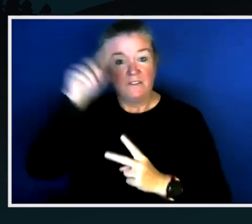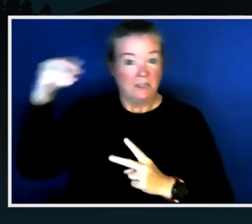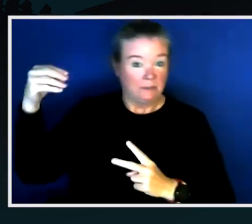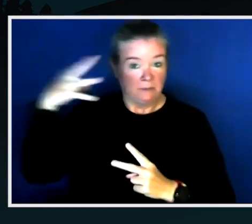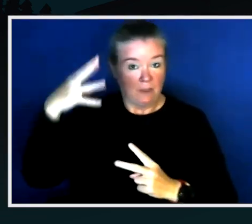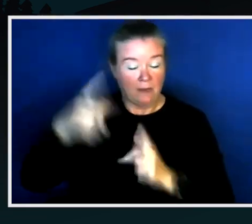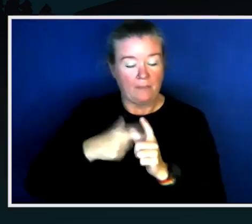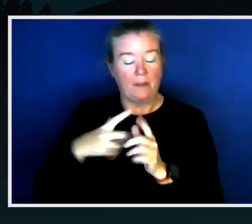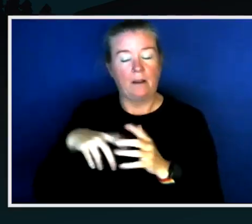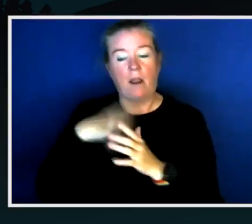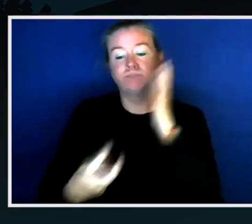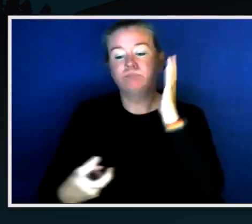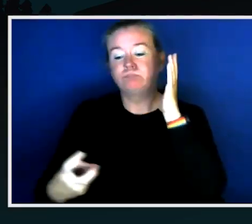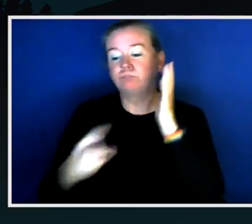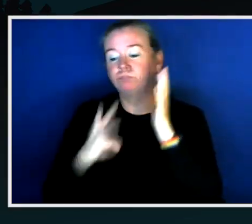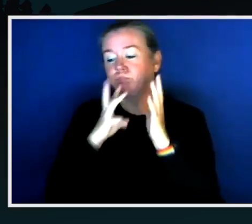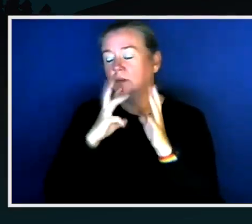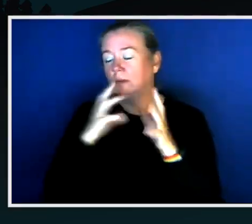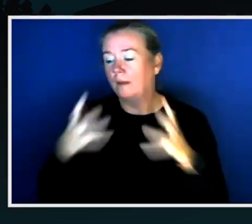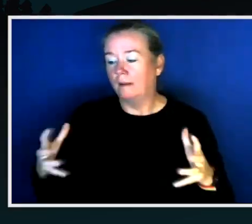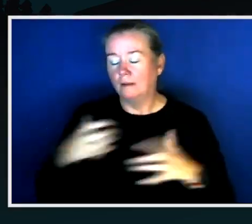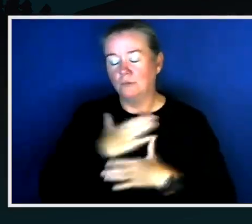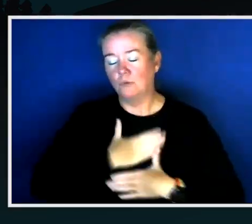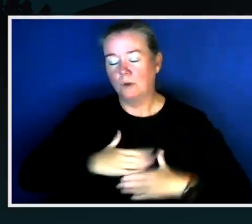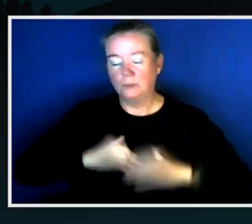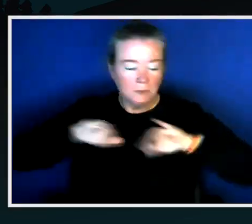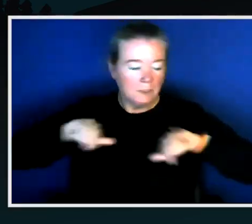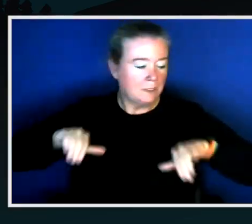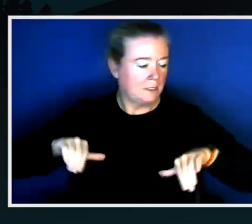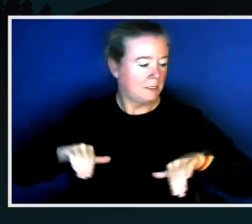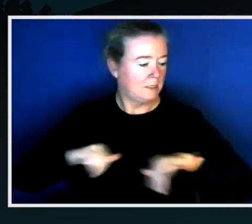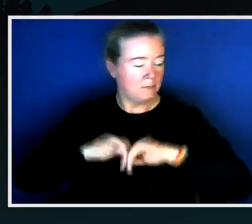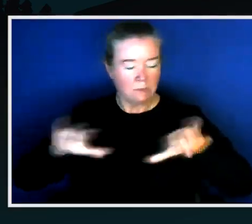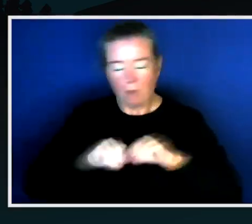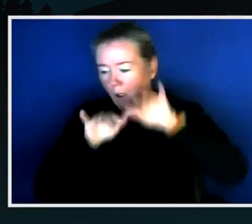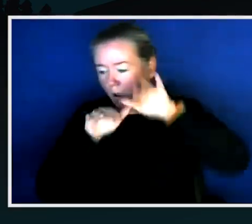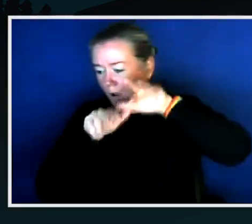fun activity is jumping into the swimming area and making a big splash. Campers also